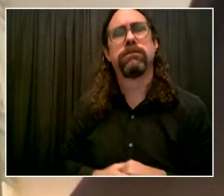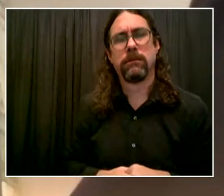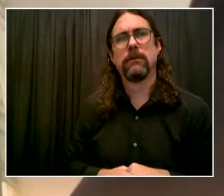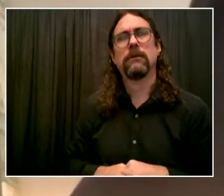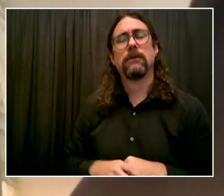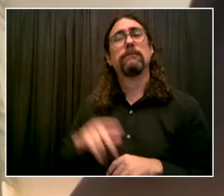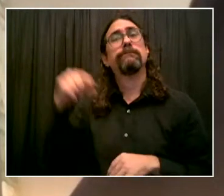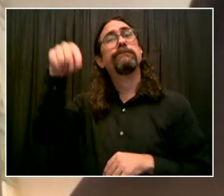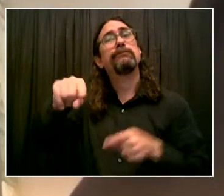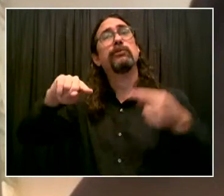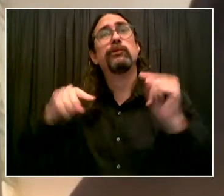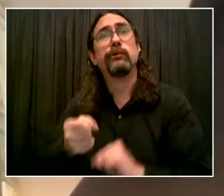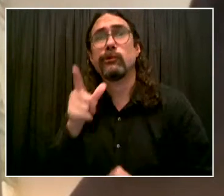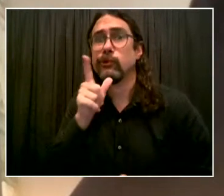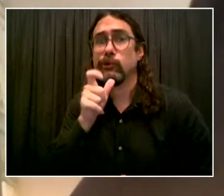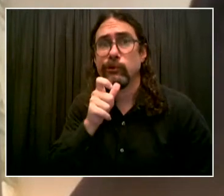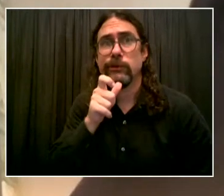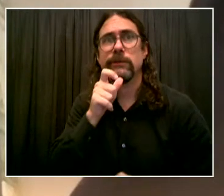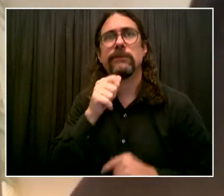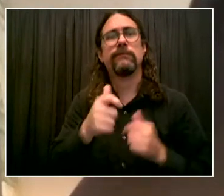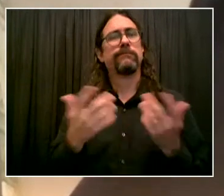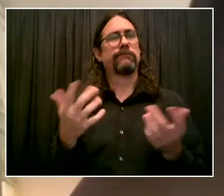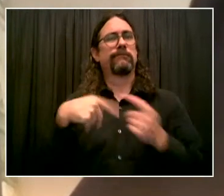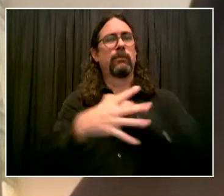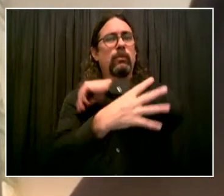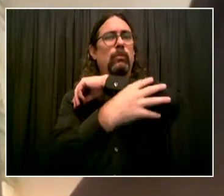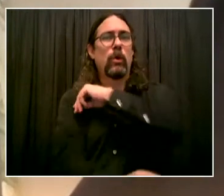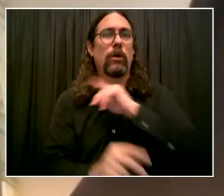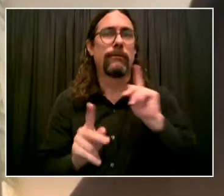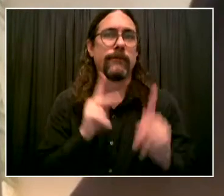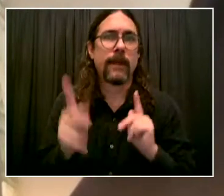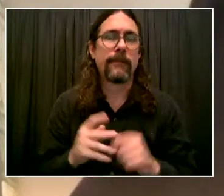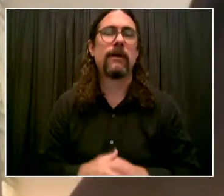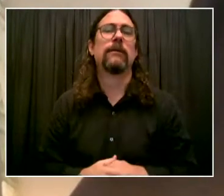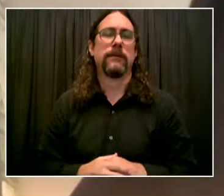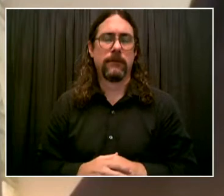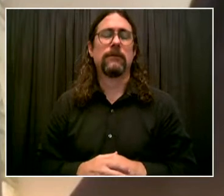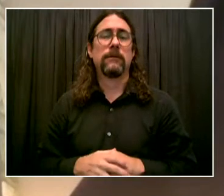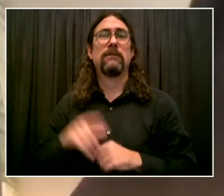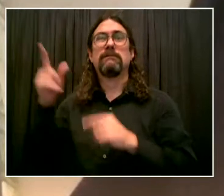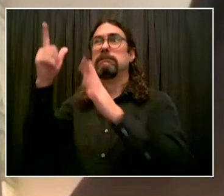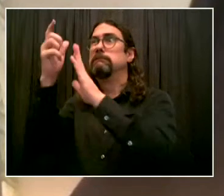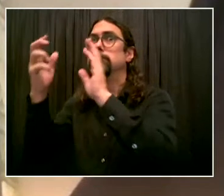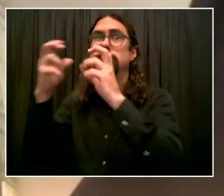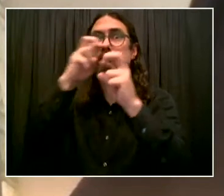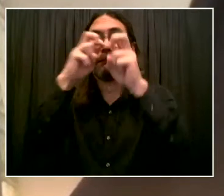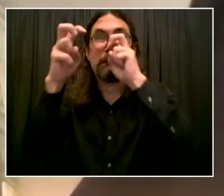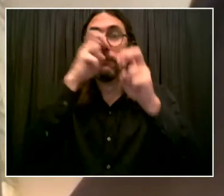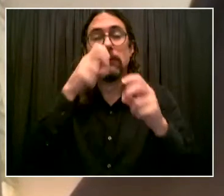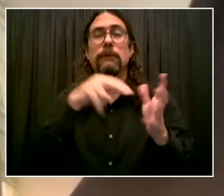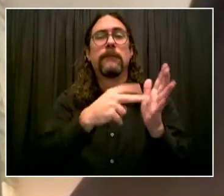MARGINALIZED COMMUNITIES ARE HIT THE HARDEST. THEY ARE THE ONES WHO ARE HAVING THEIR LIVES IMPACTED THE MOST. AT THE